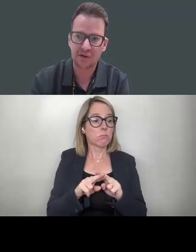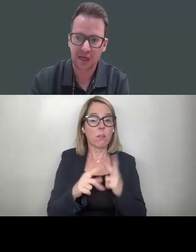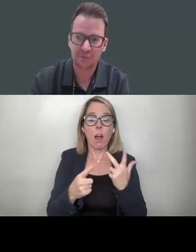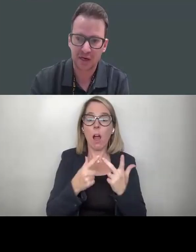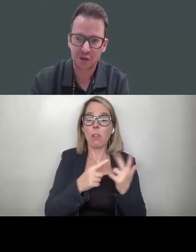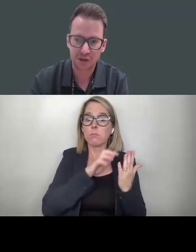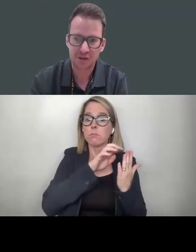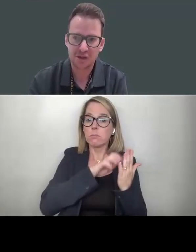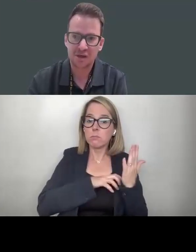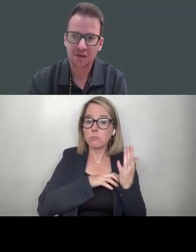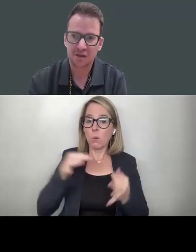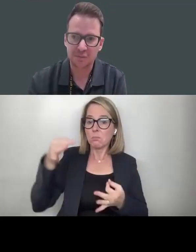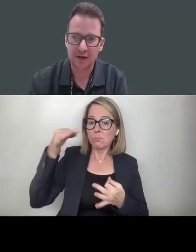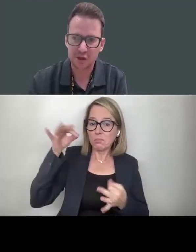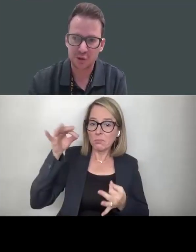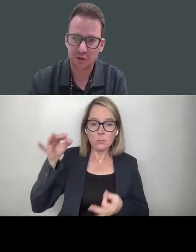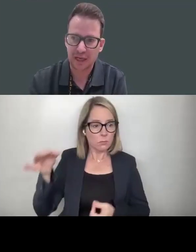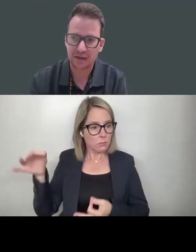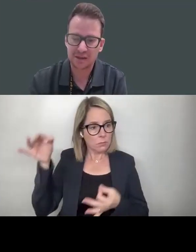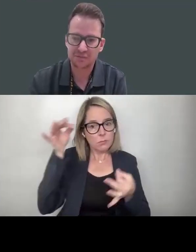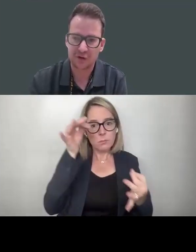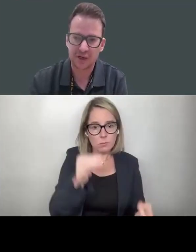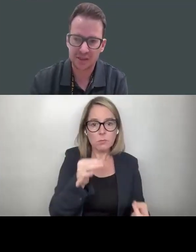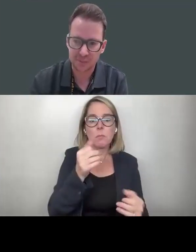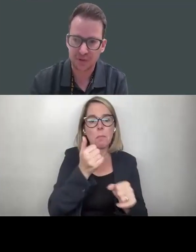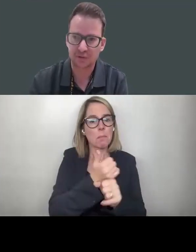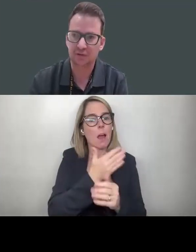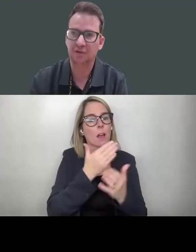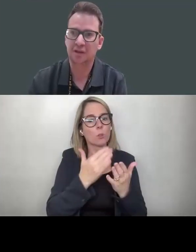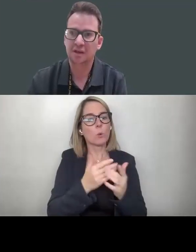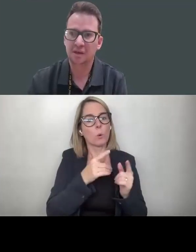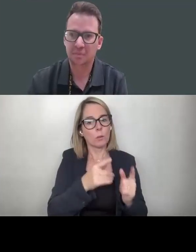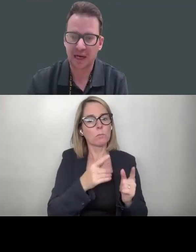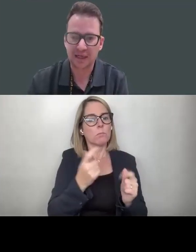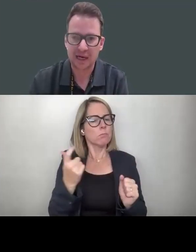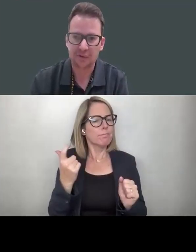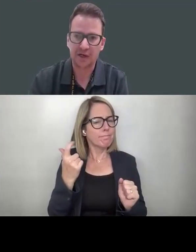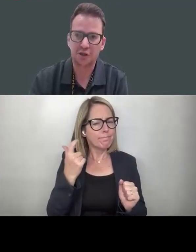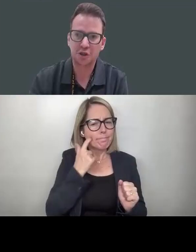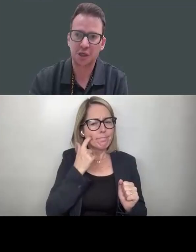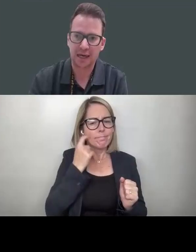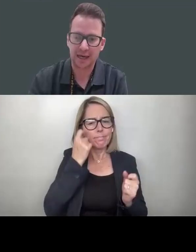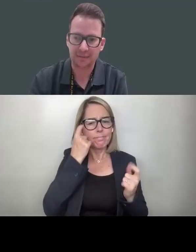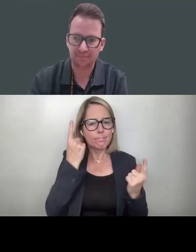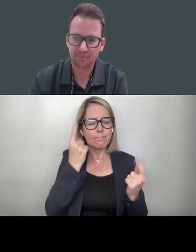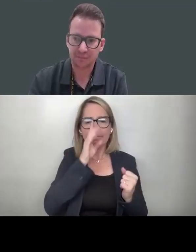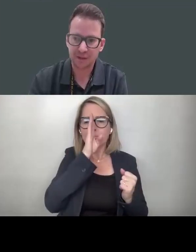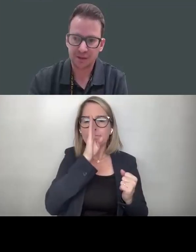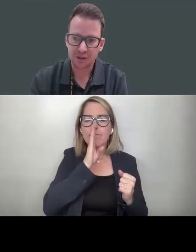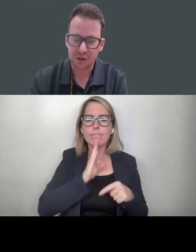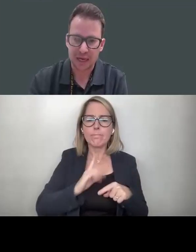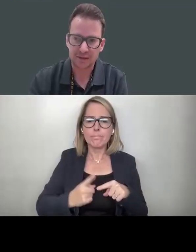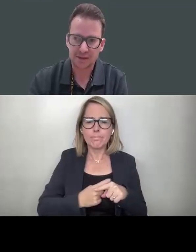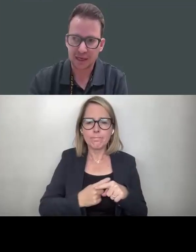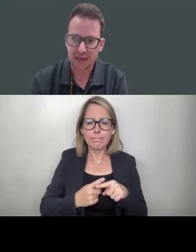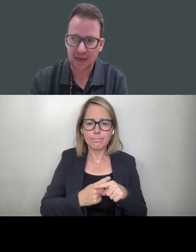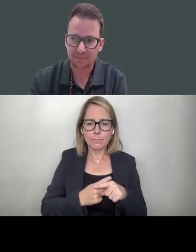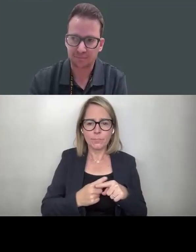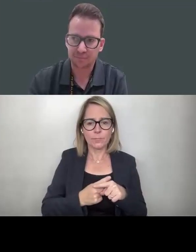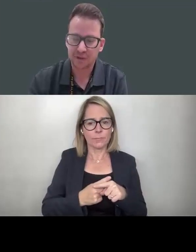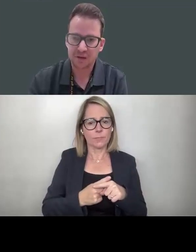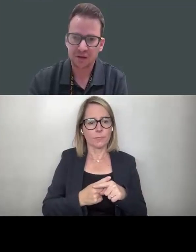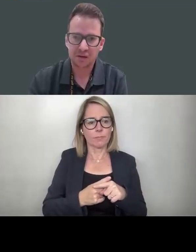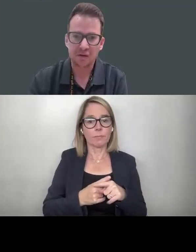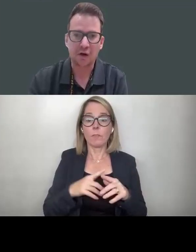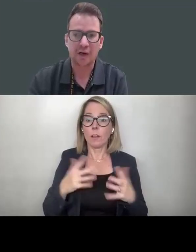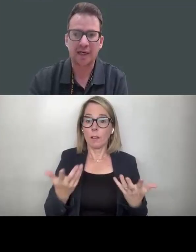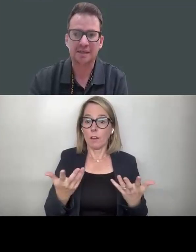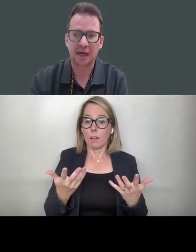want to give that patient to make sure that it's very simple, plain language, so that not only